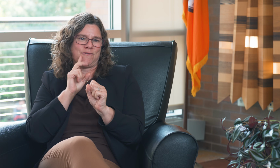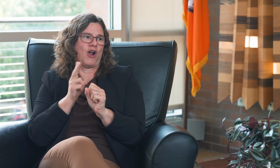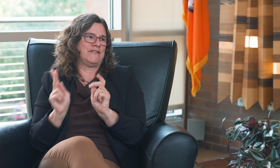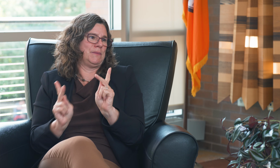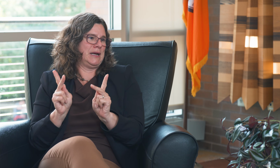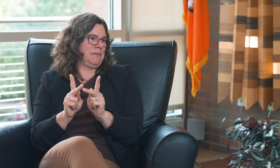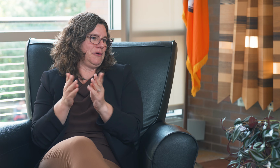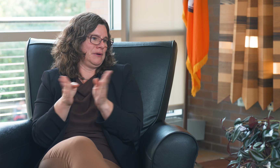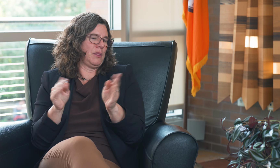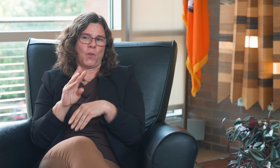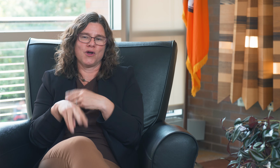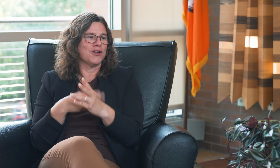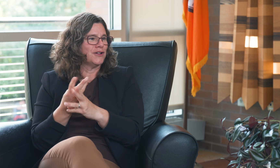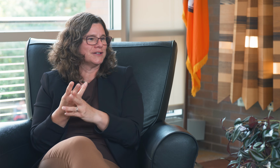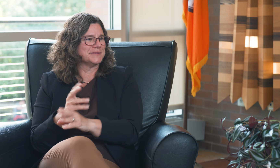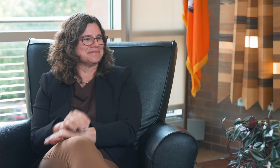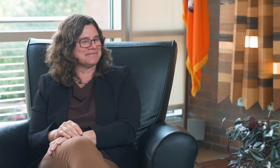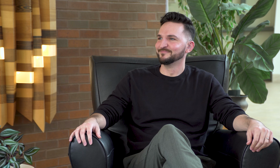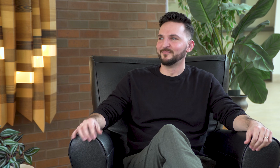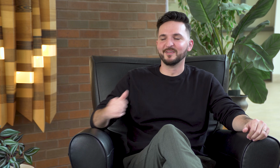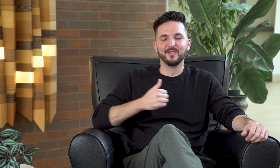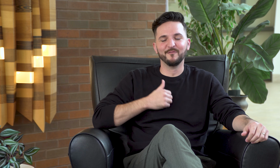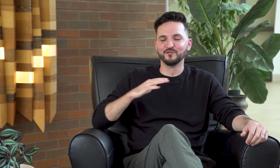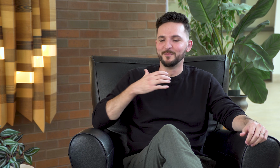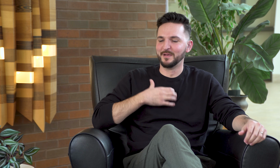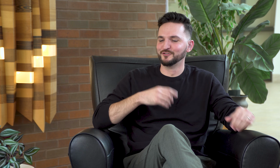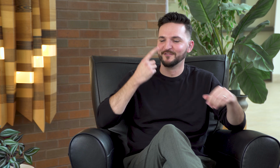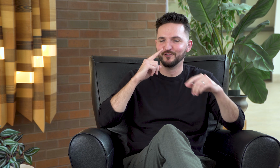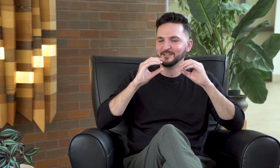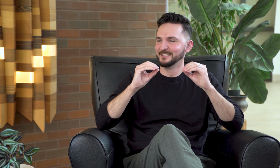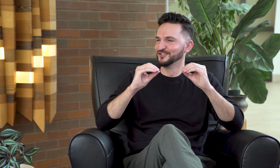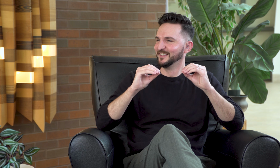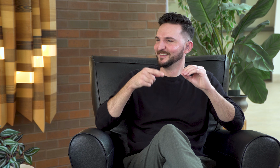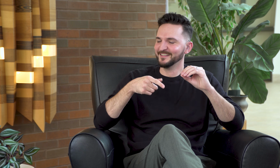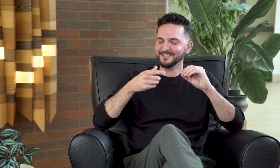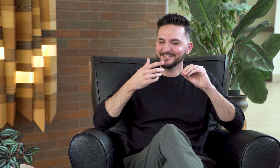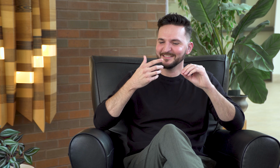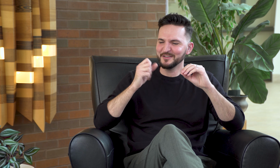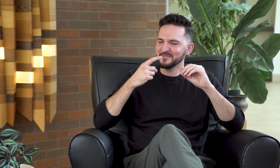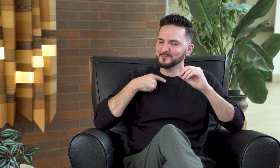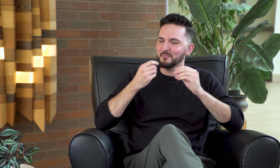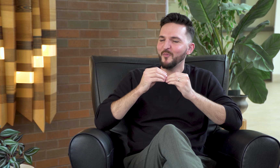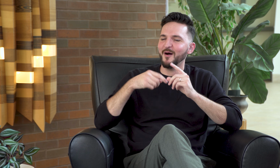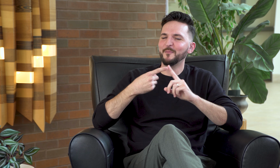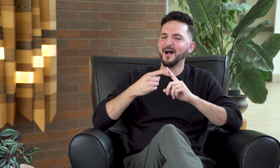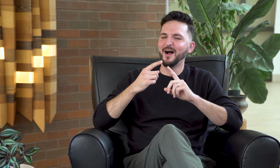for deaf and hard-of-hearing of people across the globe. I love to see your passion for teaching.